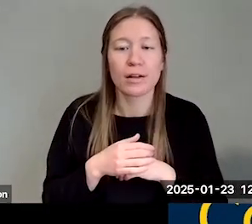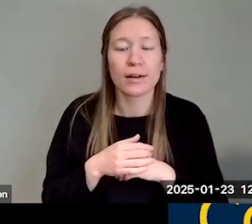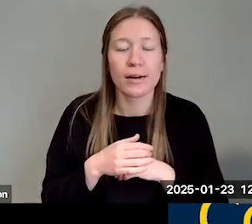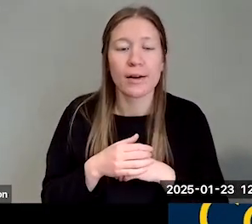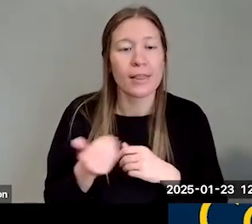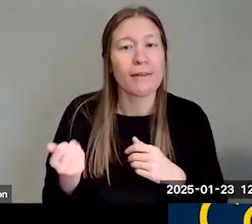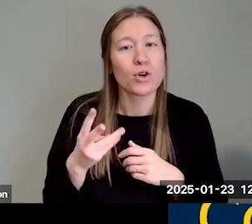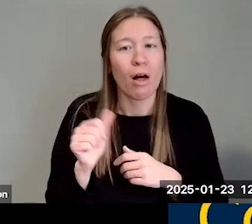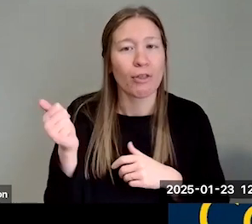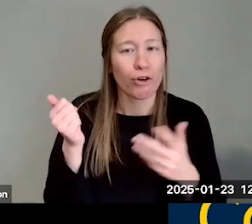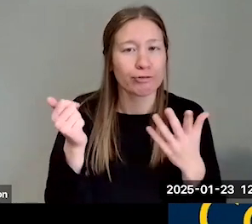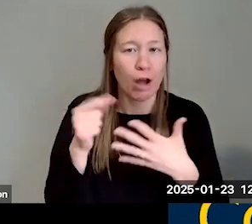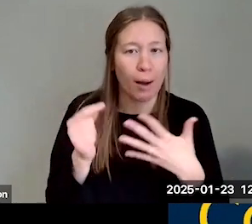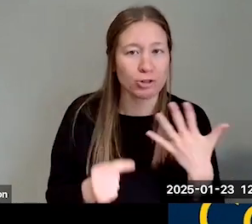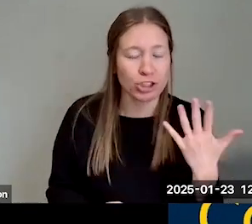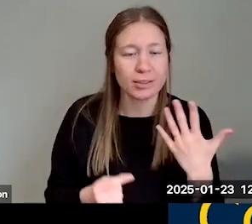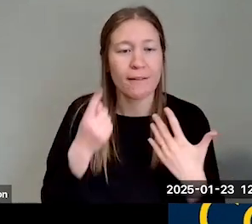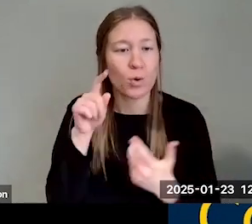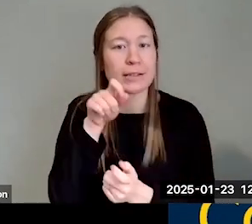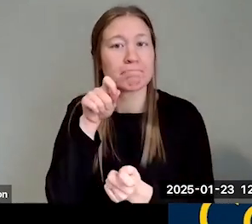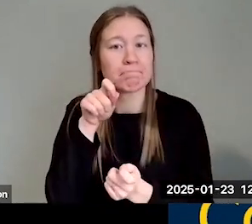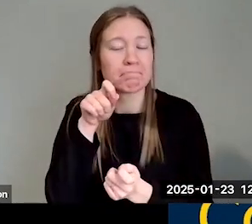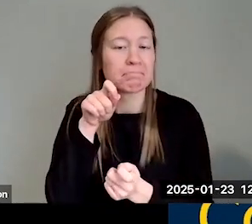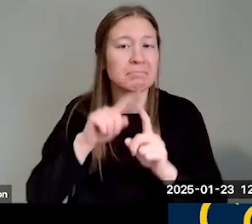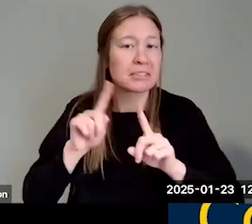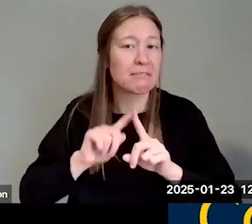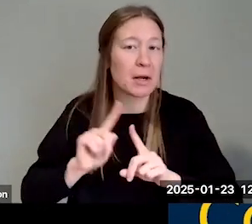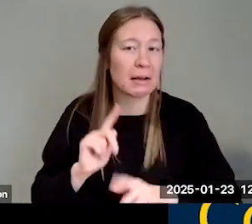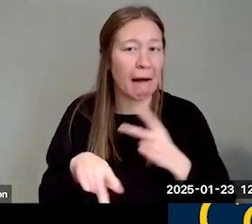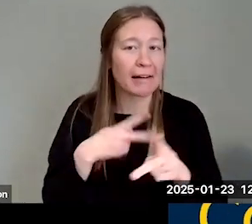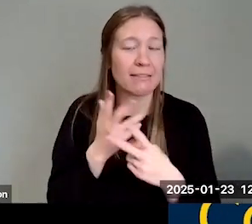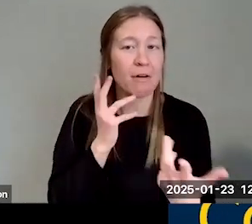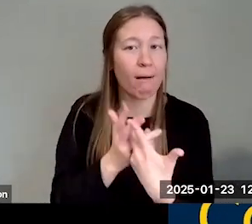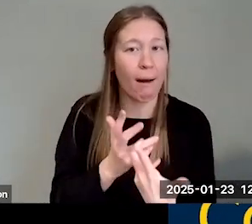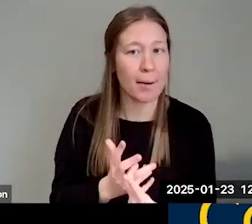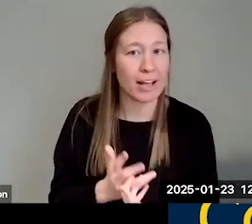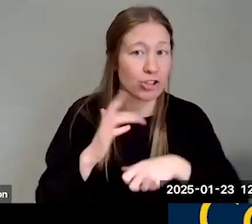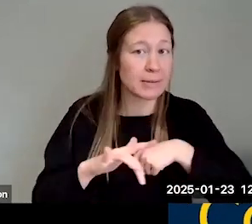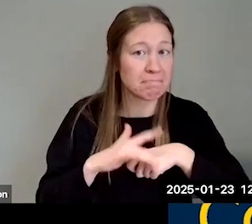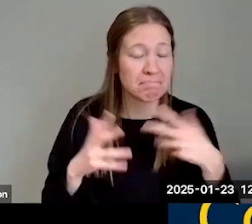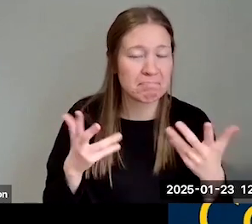of particular accommodations that may be available, common types that we see often,